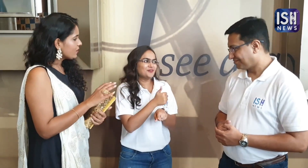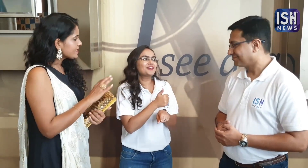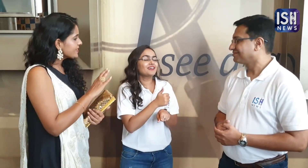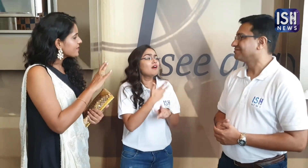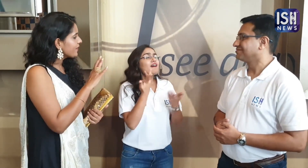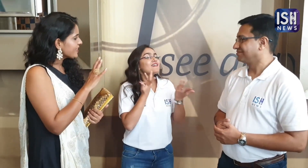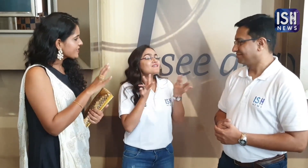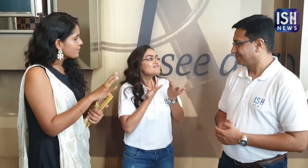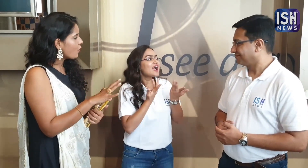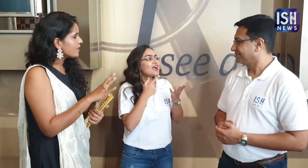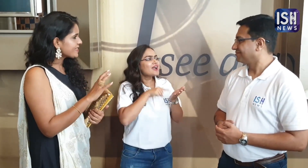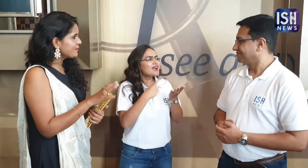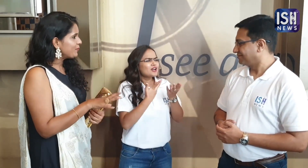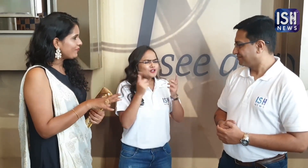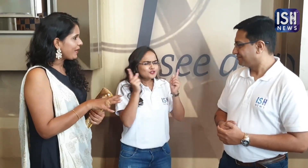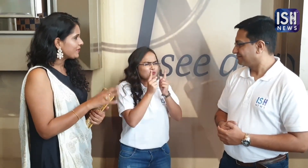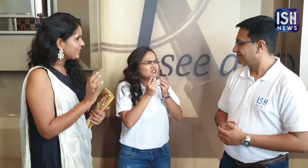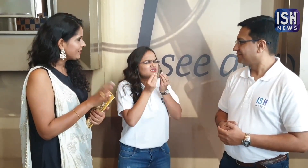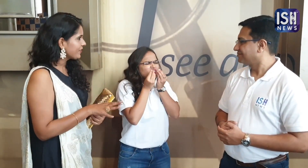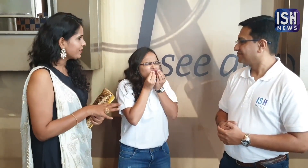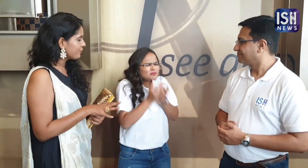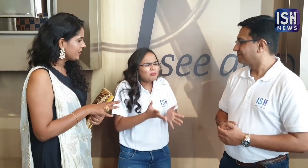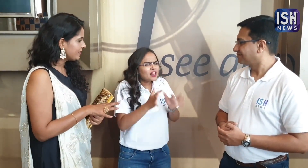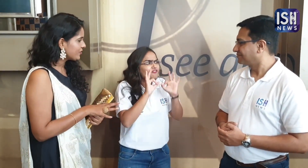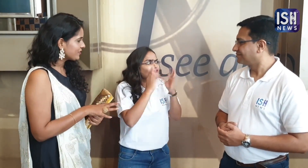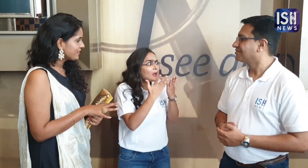As it was a small simple family living in a village.